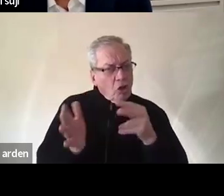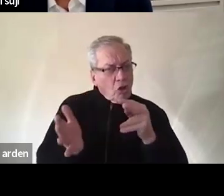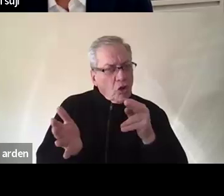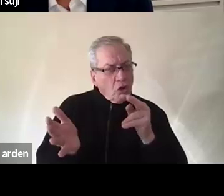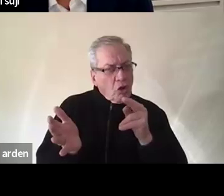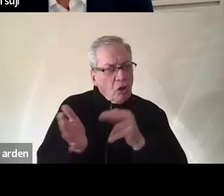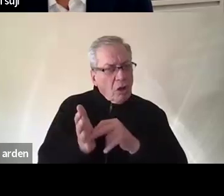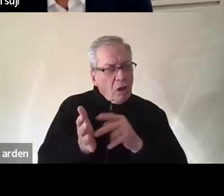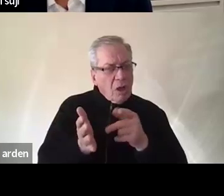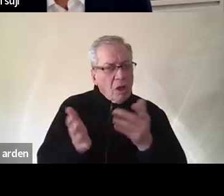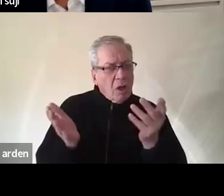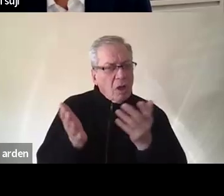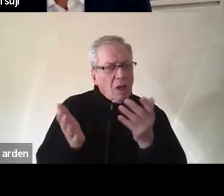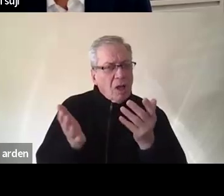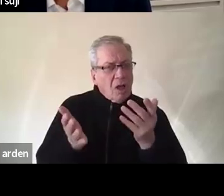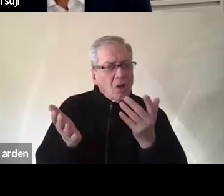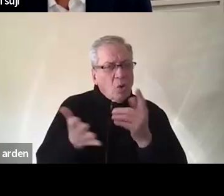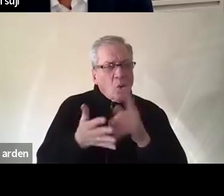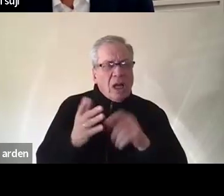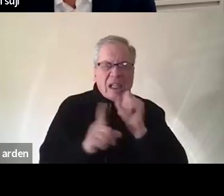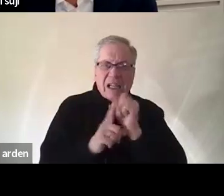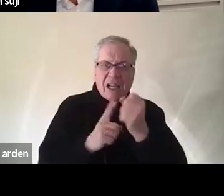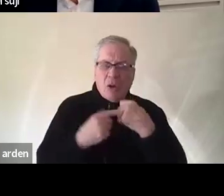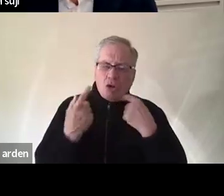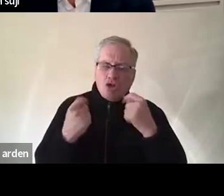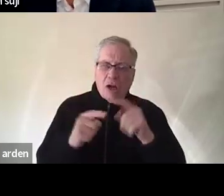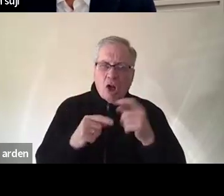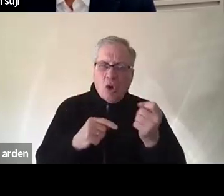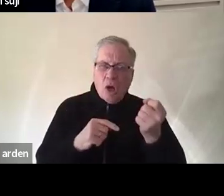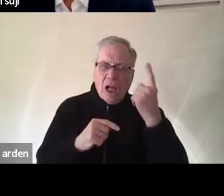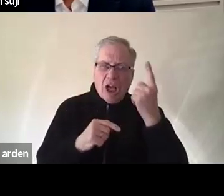What would be a scenario. I am trying to understand.